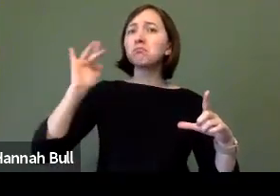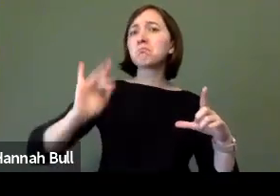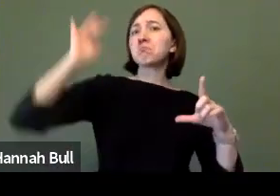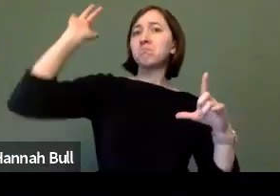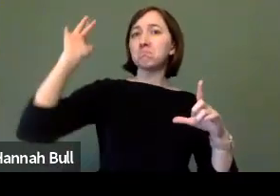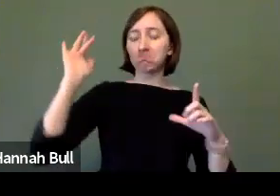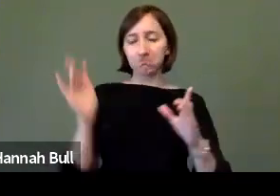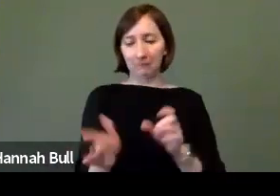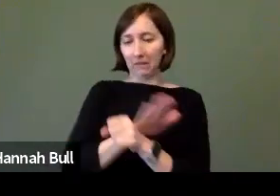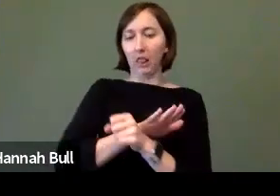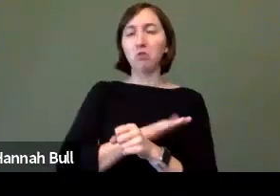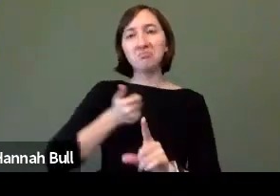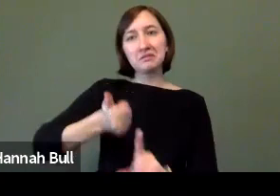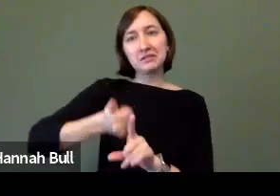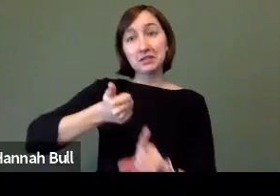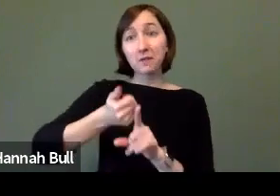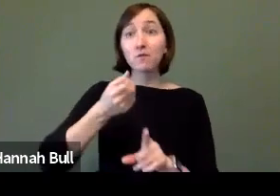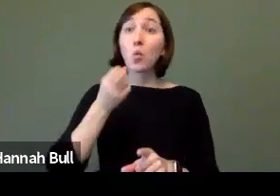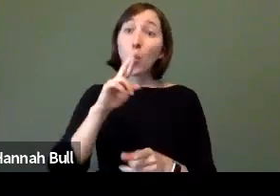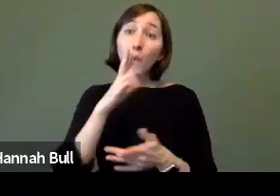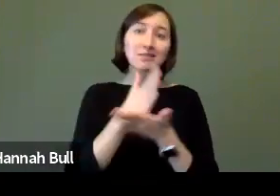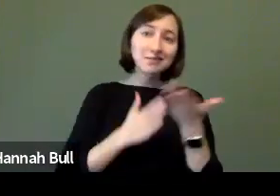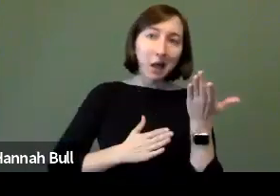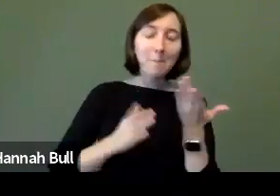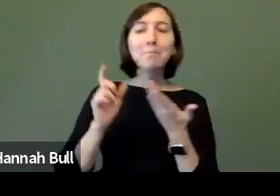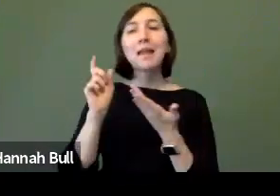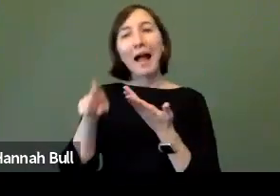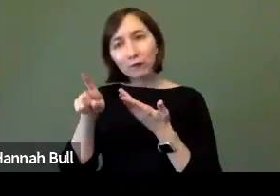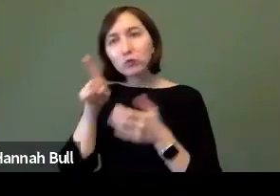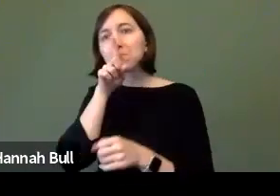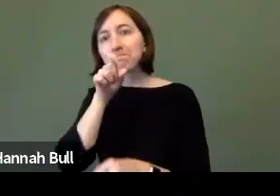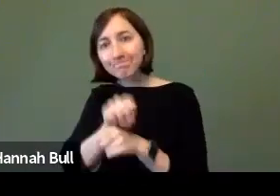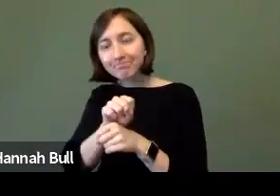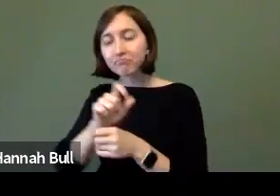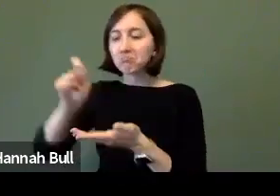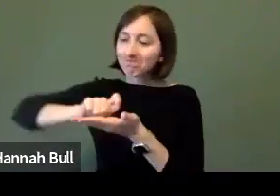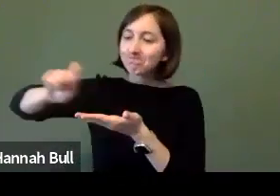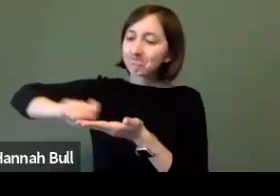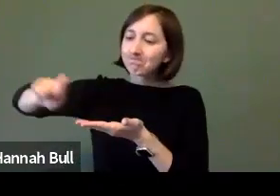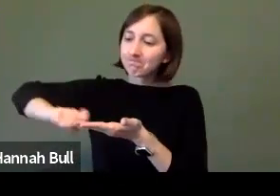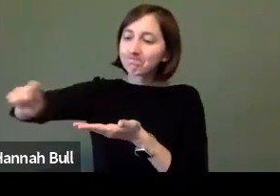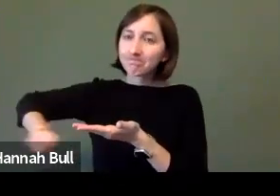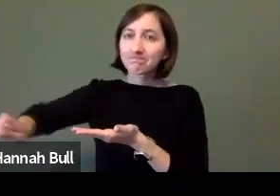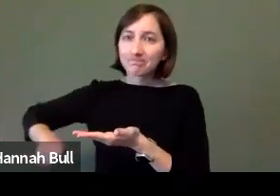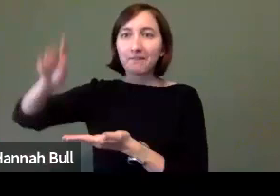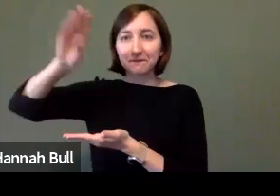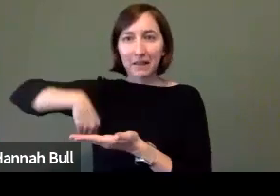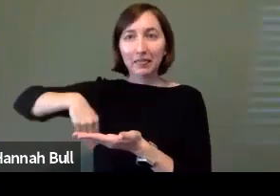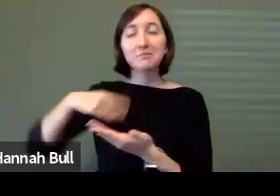as if you're coloring on a piece of paper. Sometimes different people depending on their physical